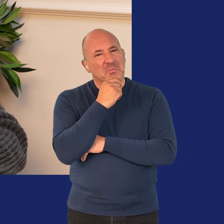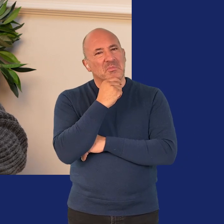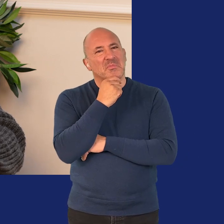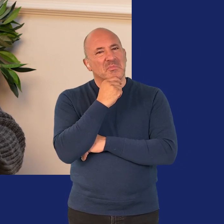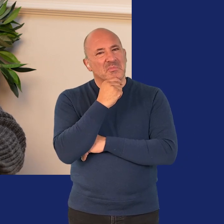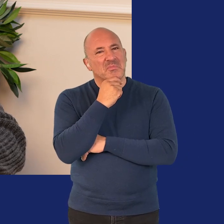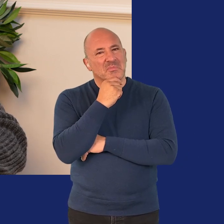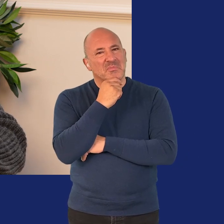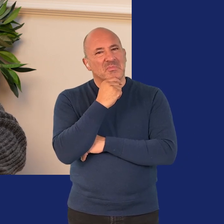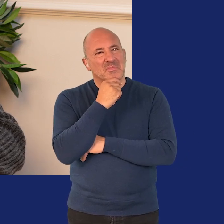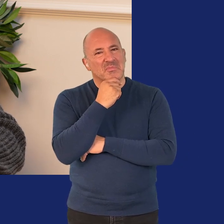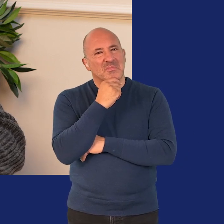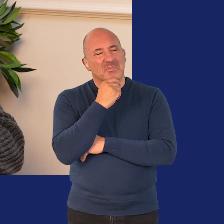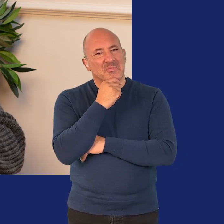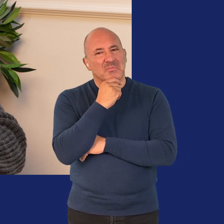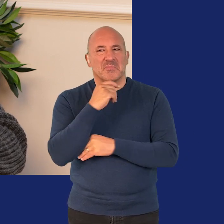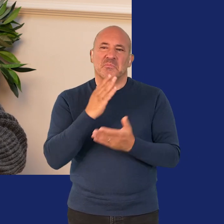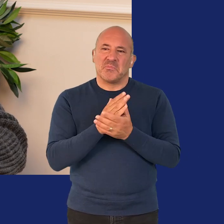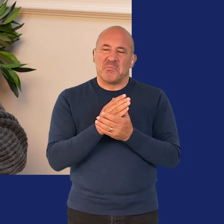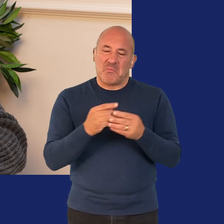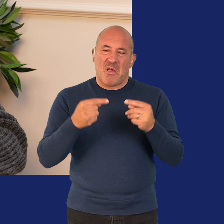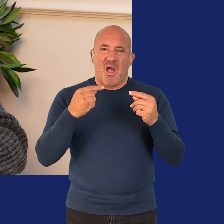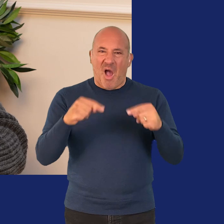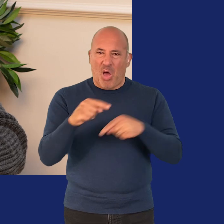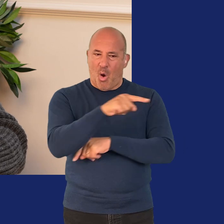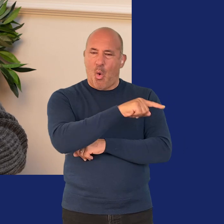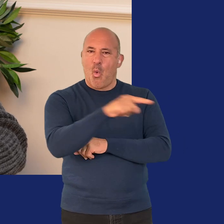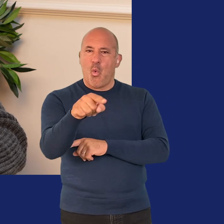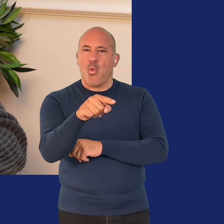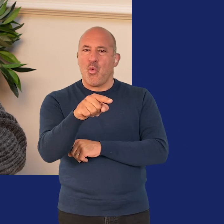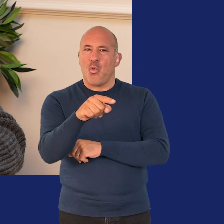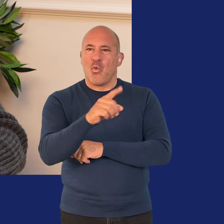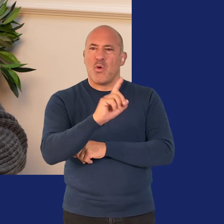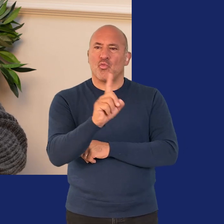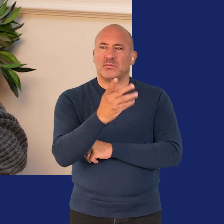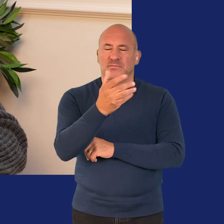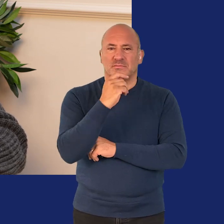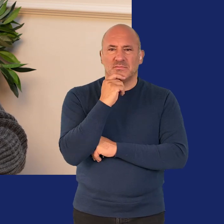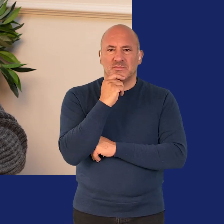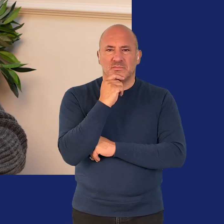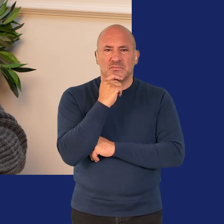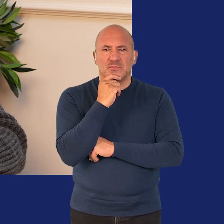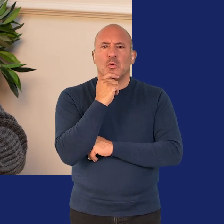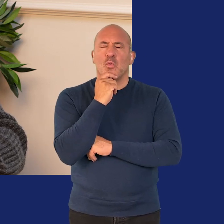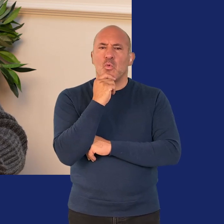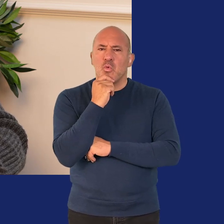Like, and of course there are like a lot of companies that